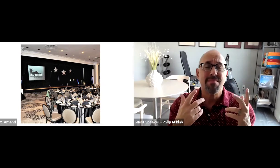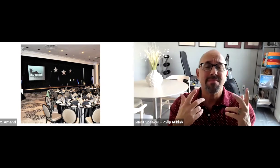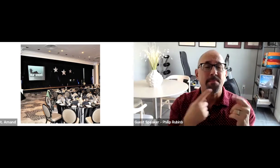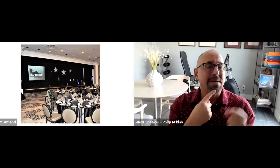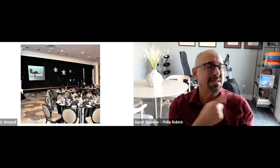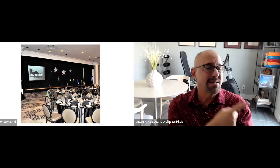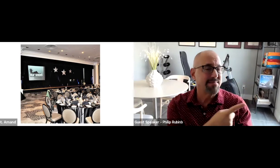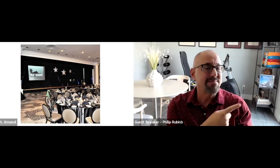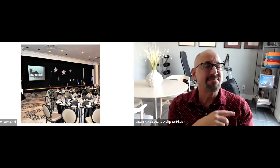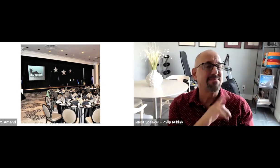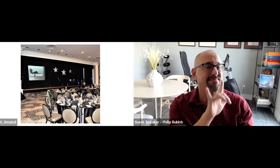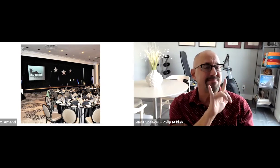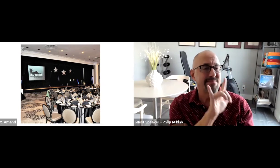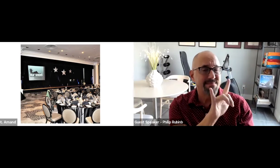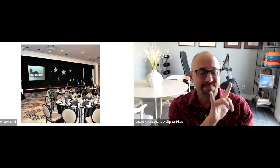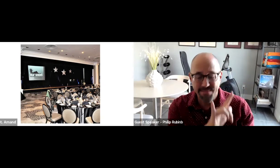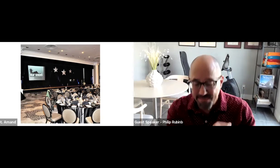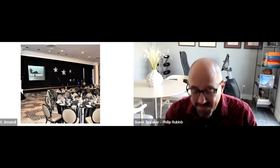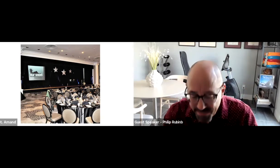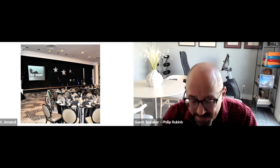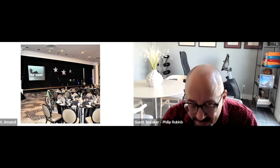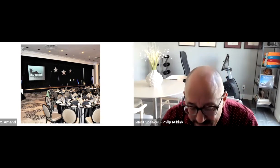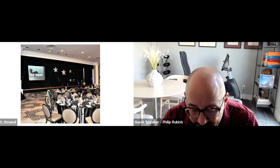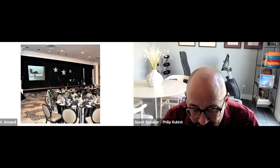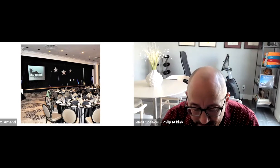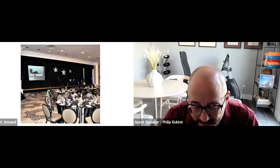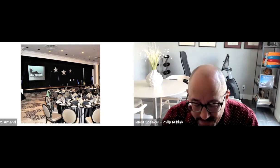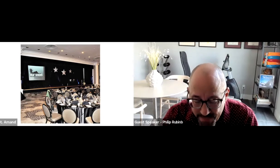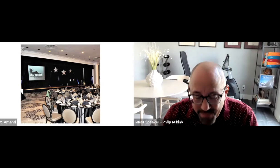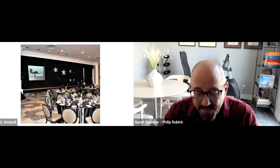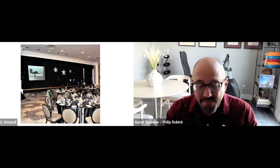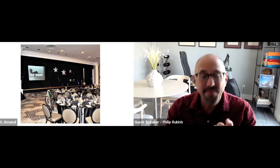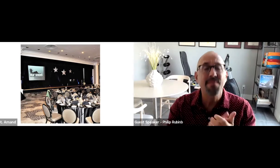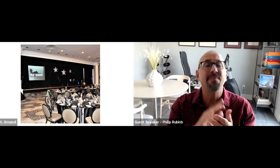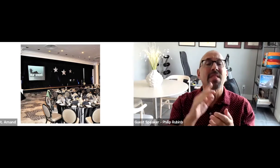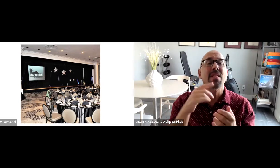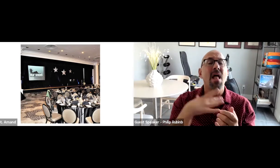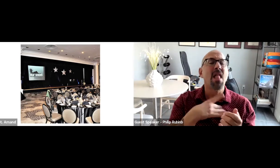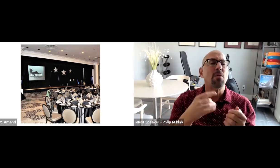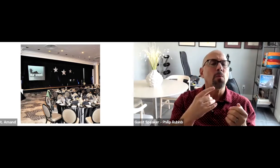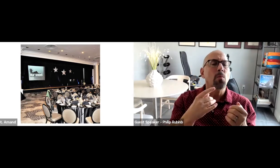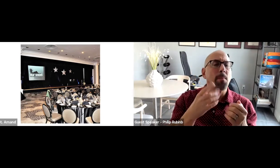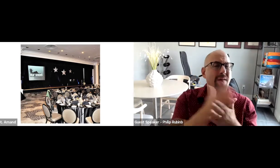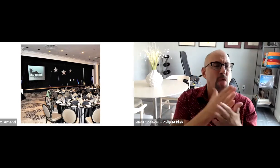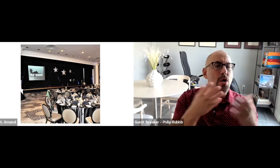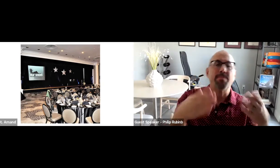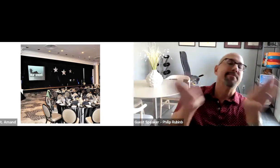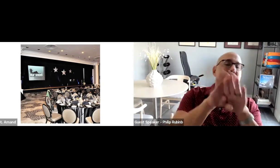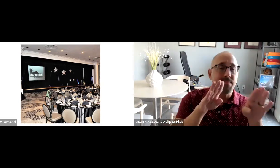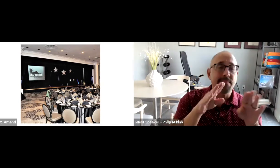always very supportive of each other and friends, and I miss him so much and love him and always will.